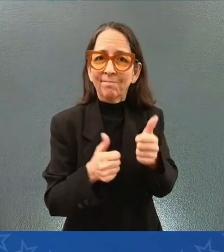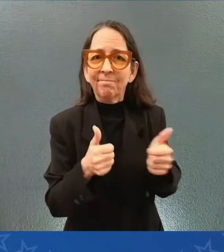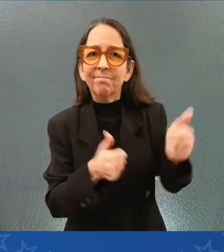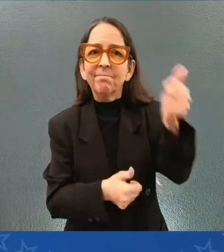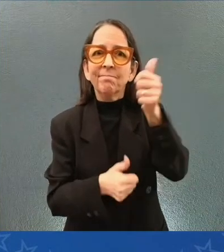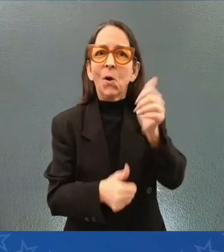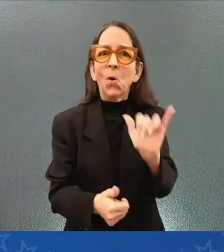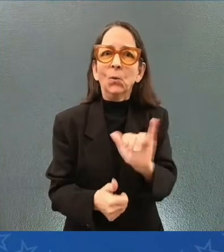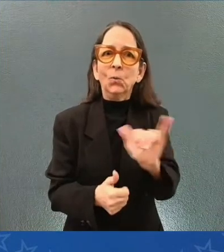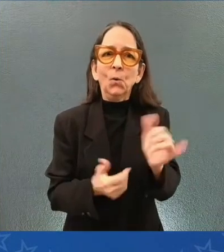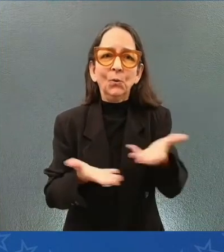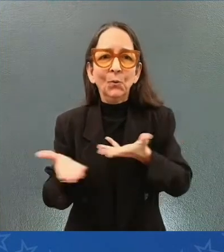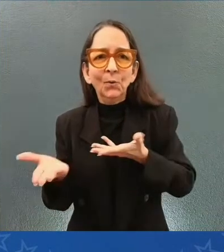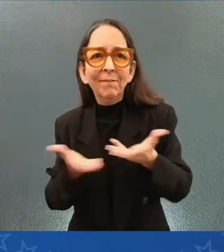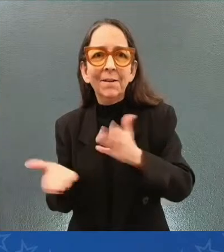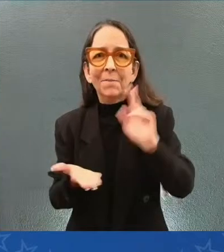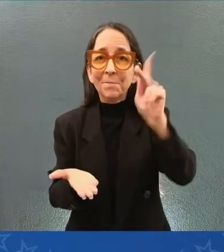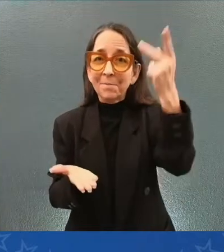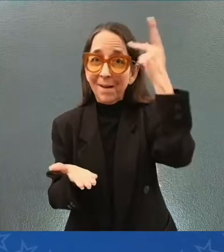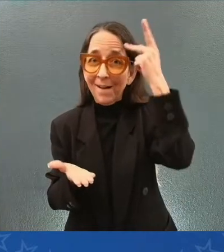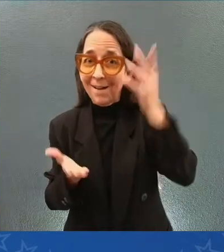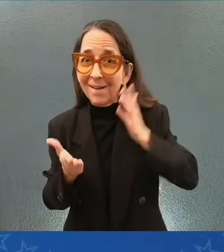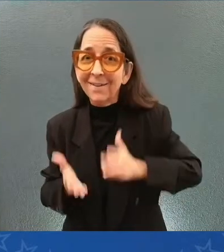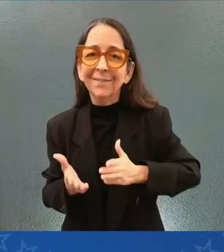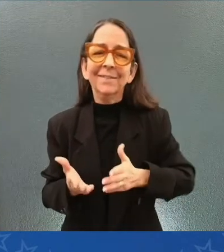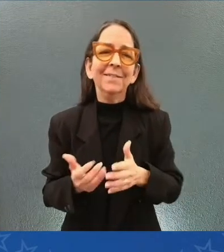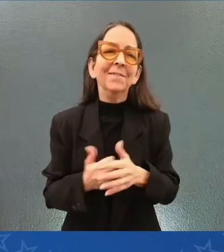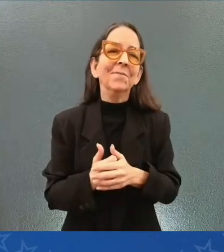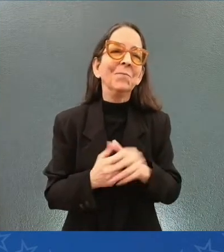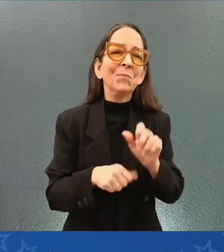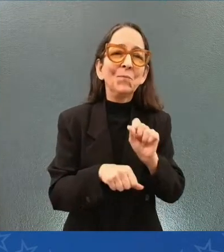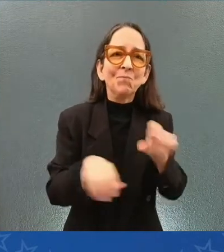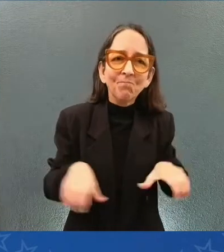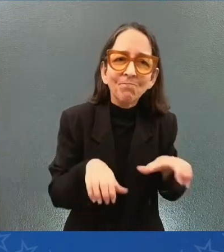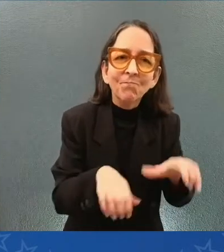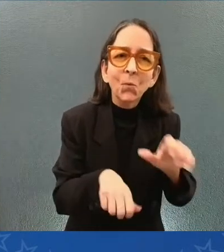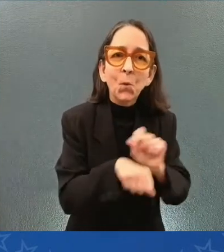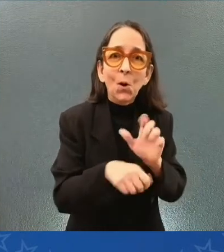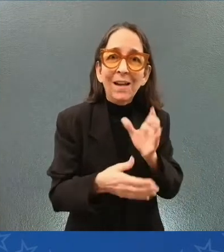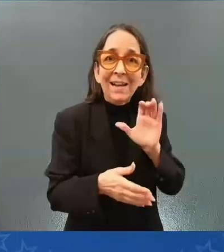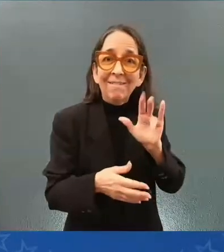advanced civil rights, tackled poverty and stood up for everyday Americans,